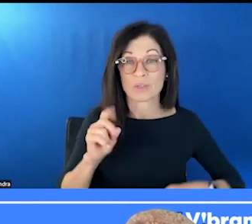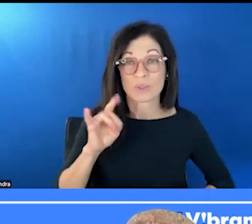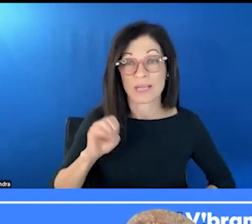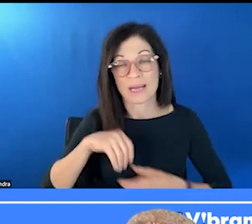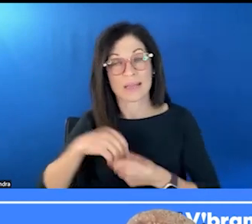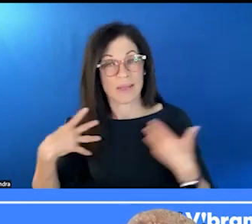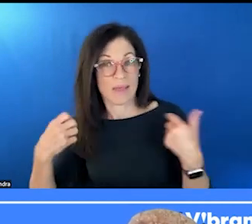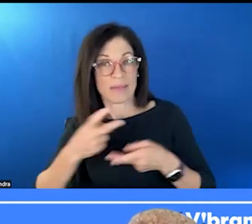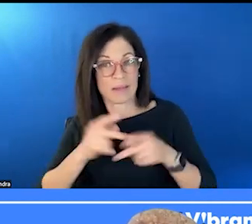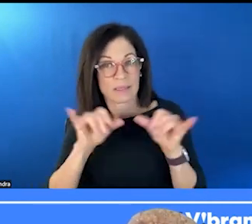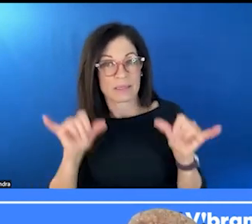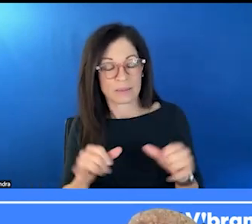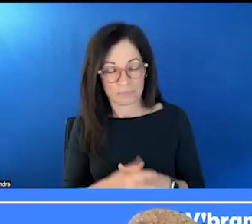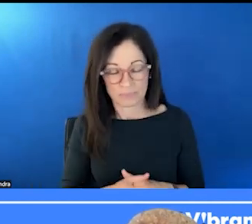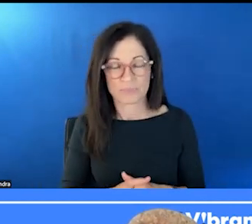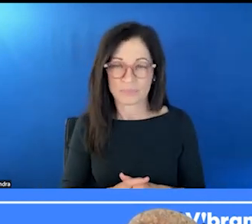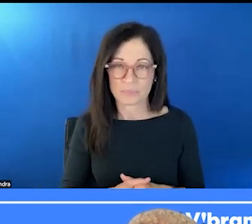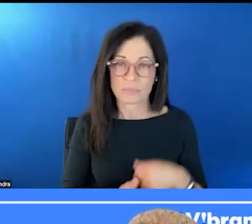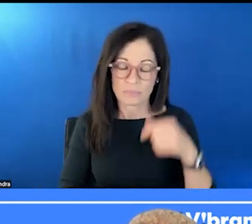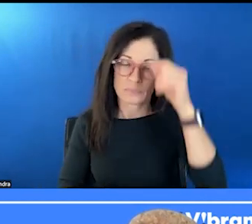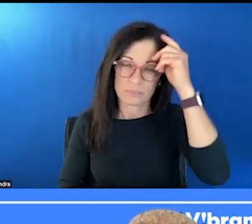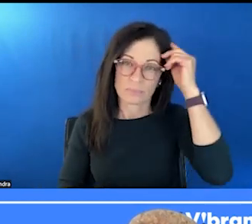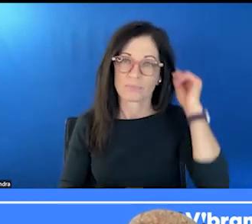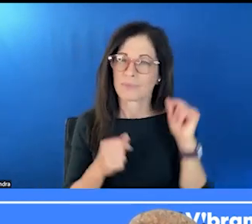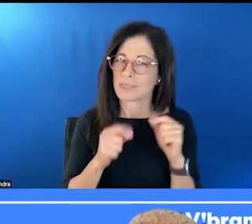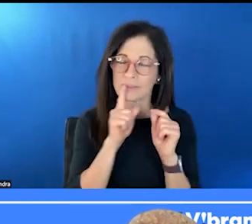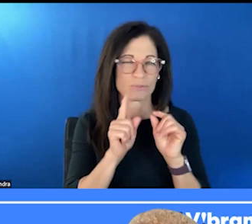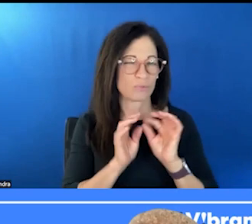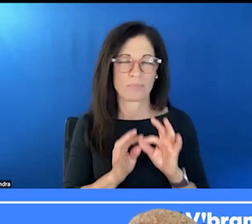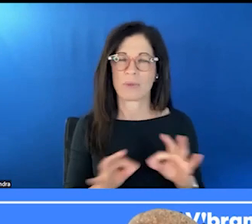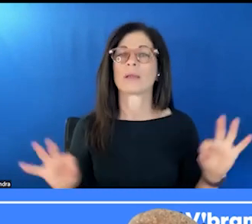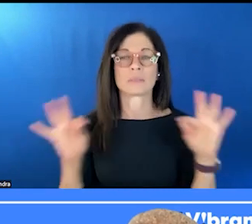THIS IS A TREMENDOUS AND IMPORTANT ACHIEVEMENT.